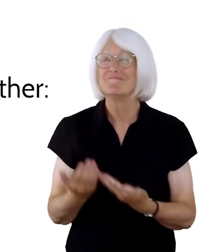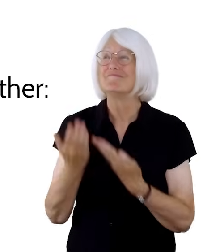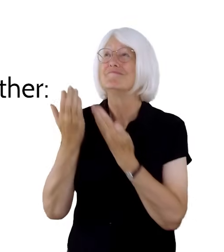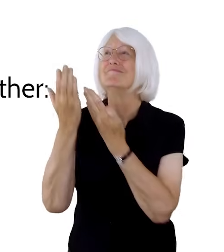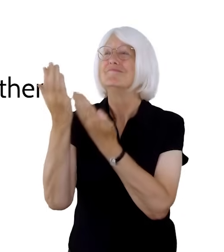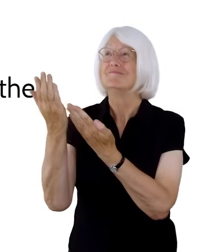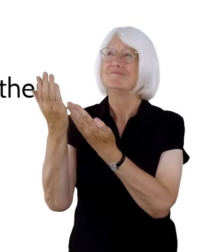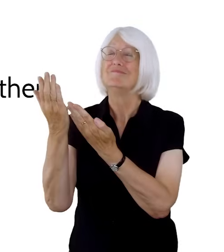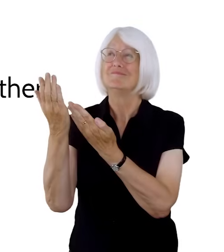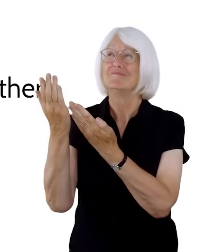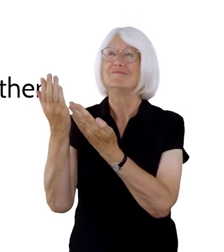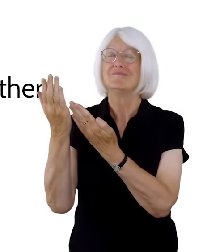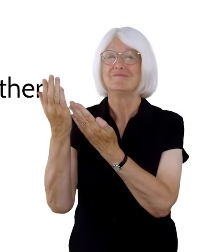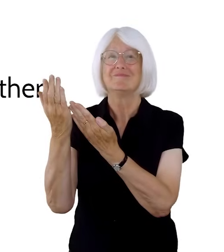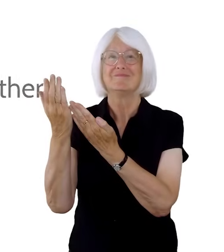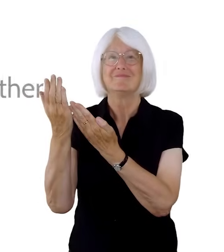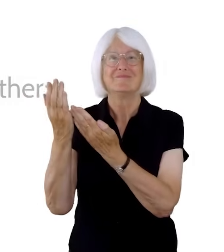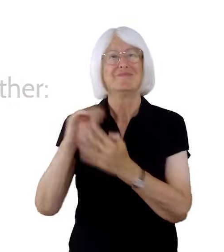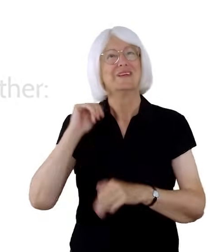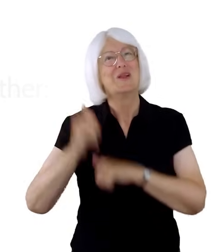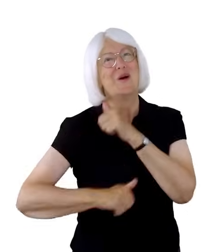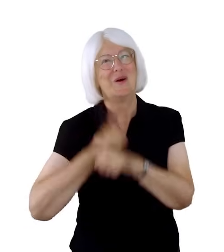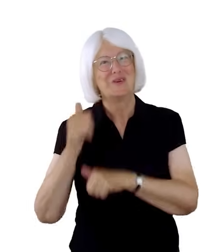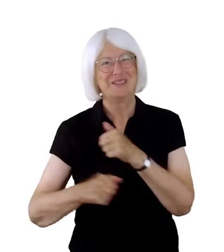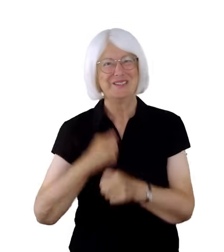Receive our prayer